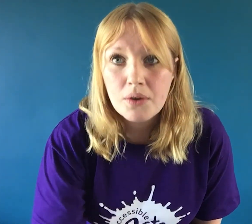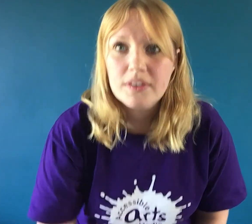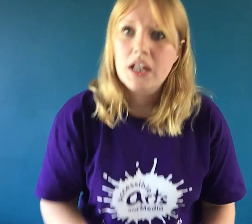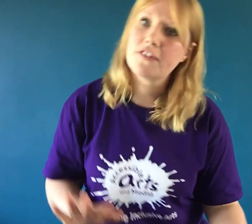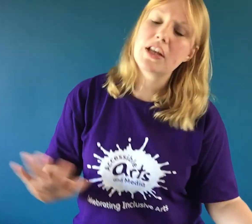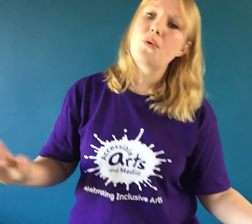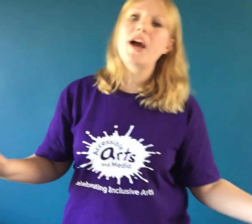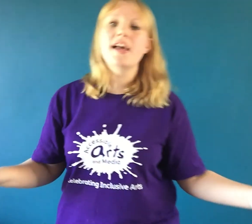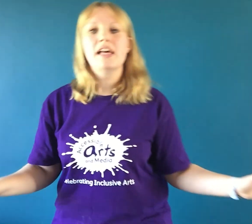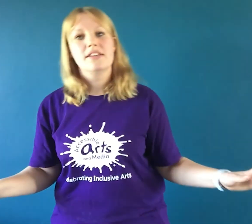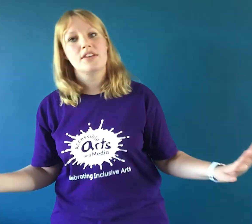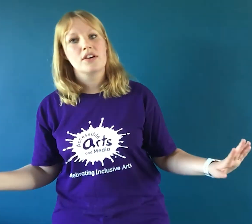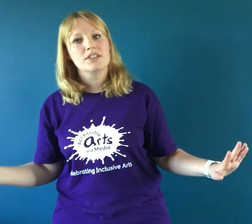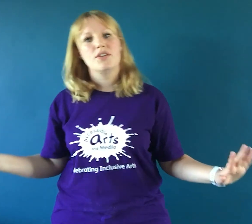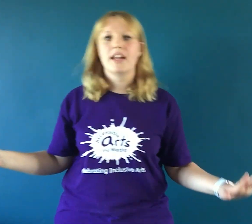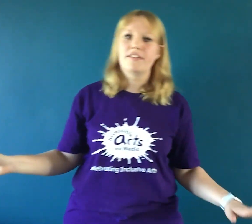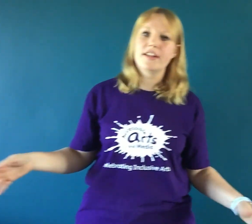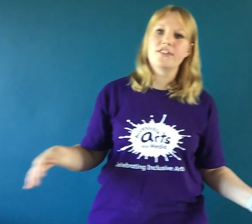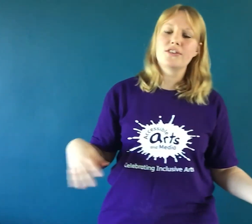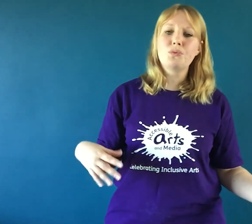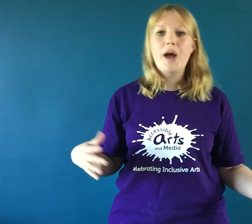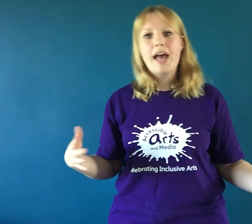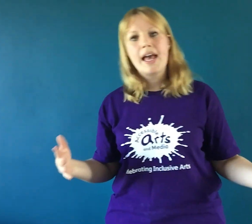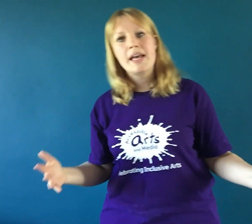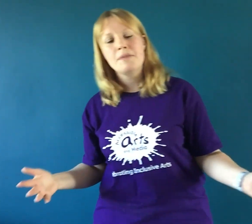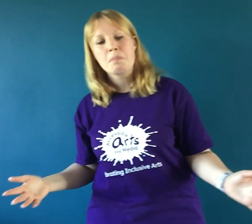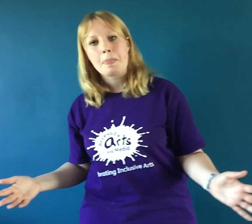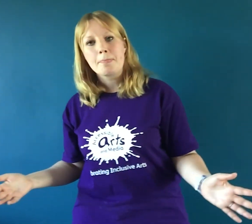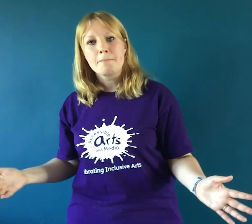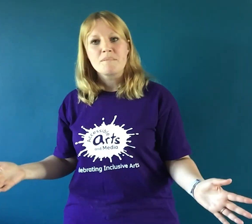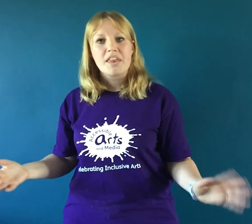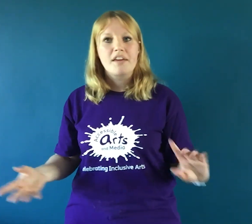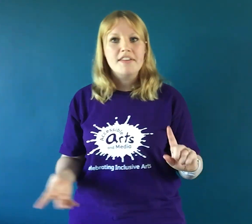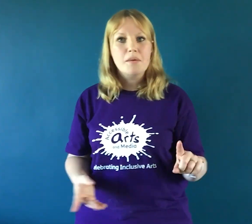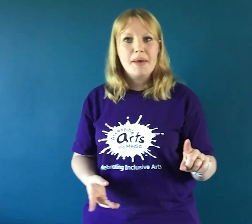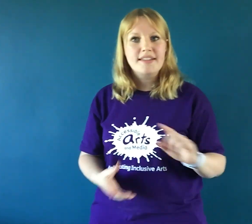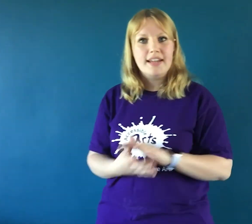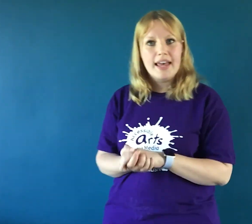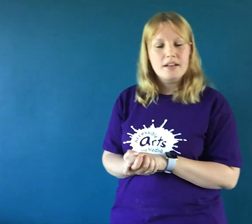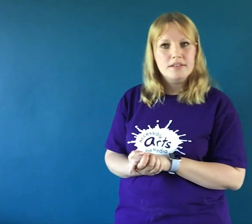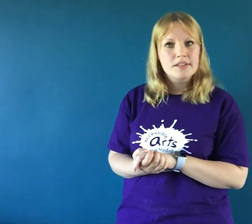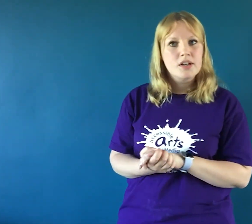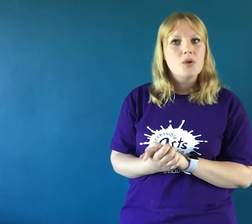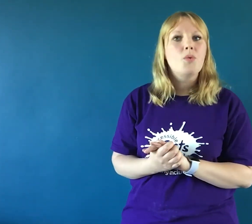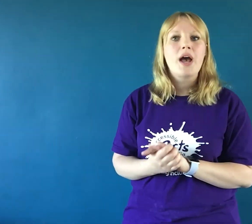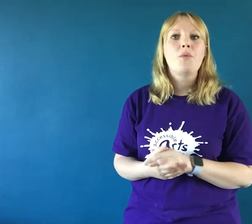So it’s a lovely quiet song so you can have a little sway. There is a bit in it where